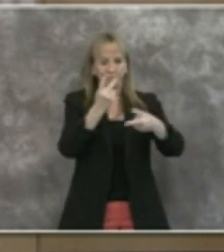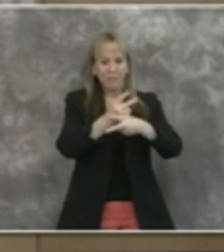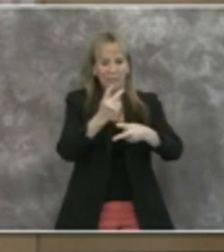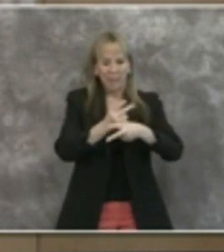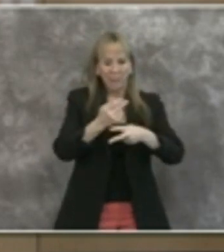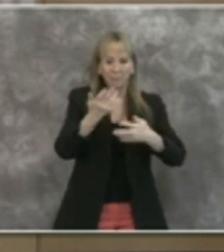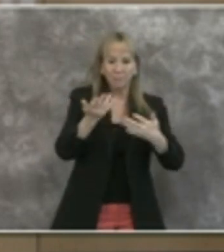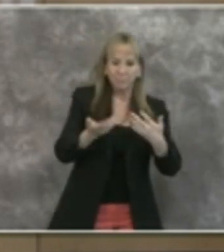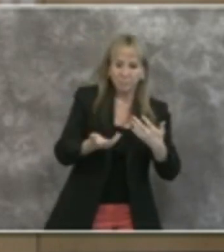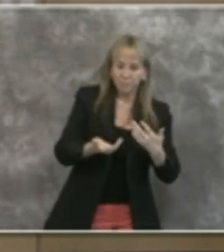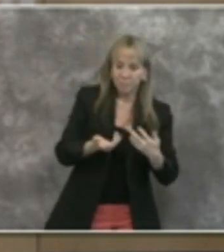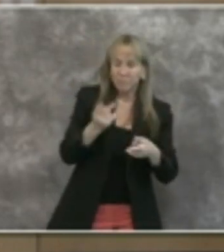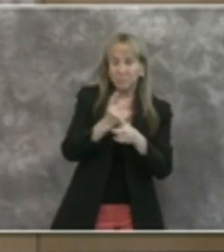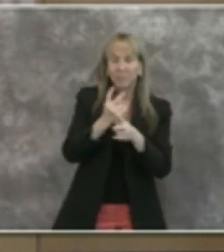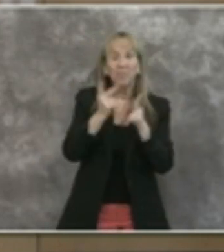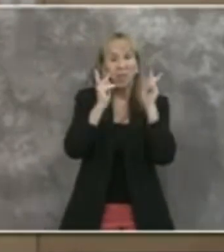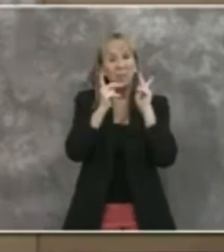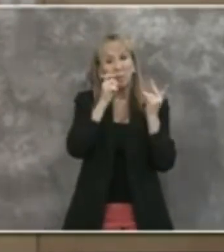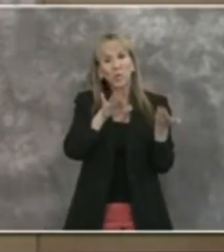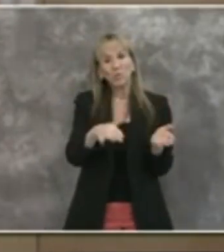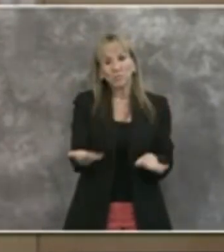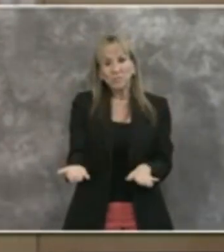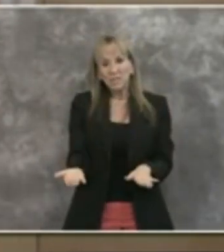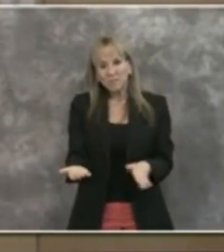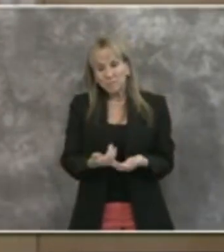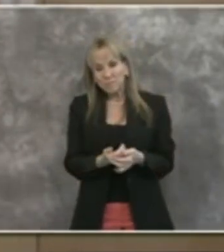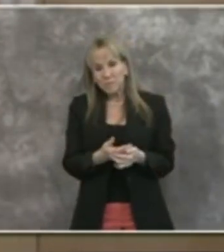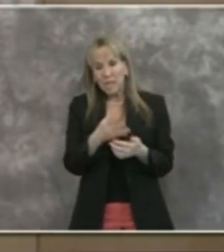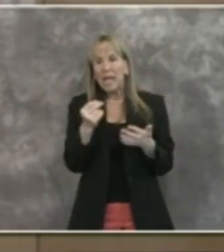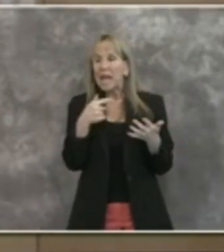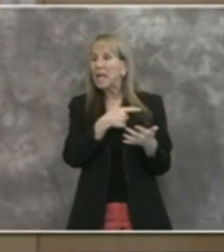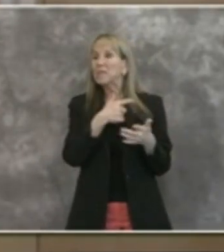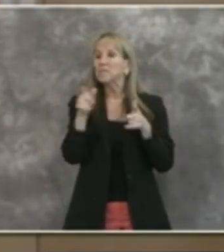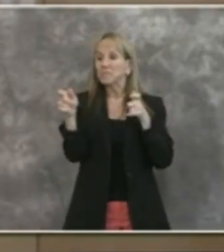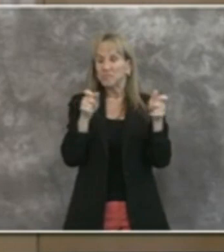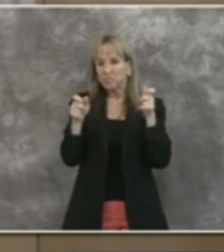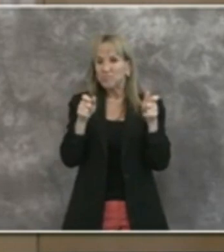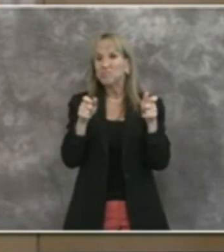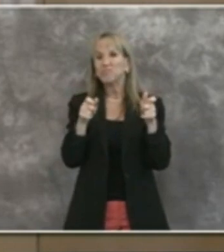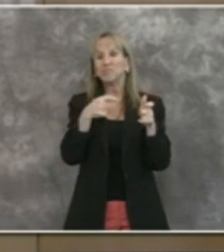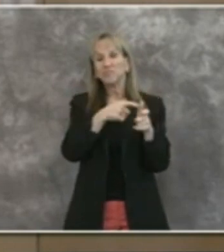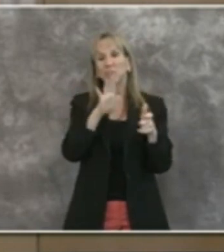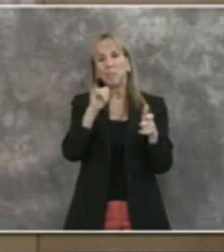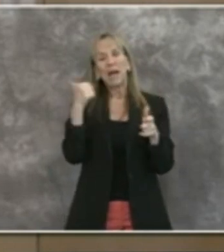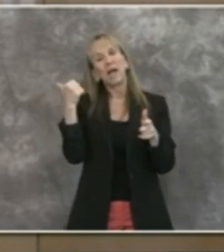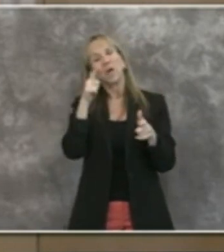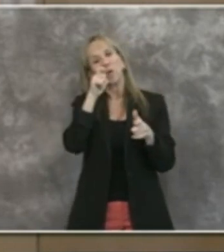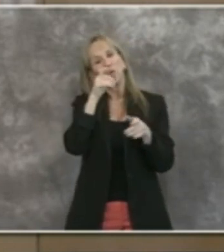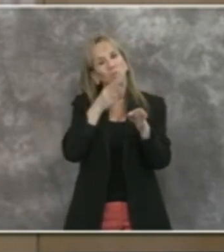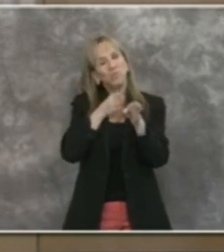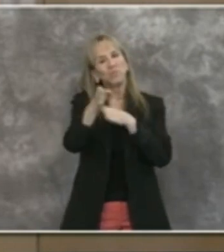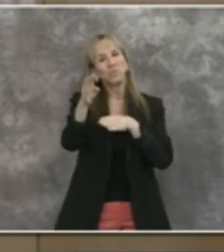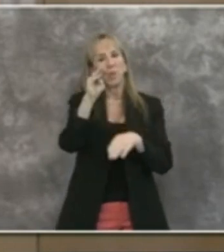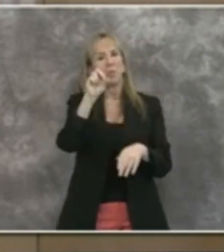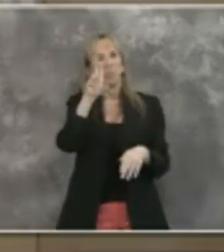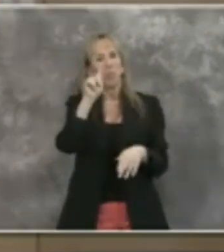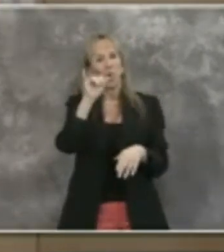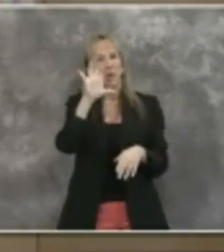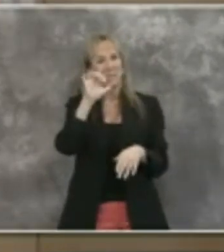WITH CBS 8. HOW LONG DOES COVID LAST AFTER SOMEONE DIES FROM COVID-19 WHAT IS THE RISK OF